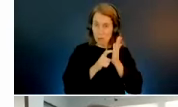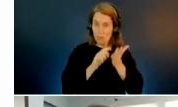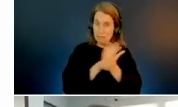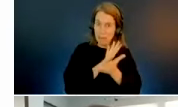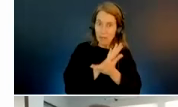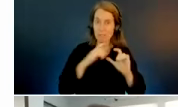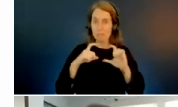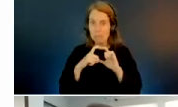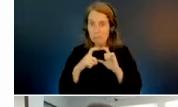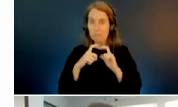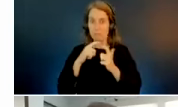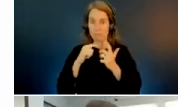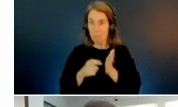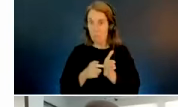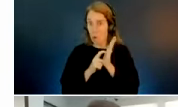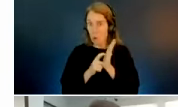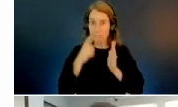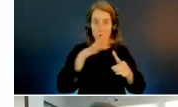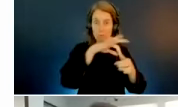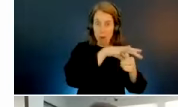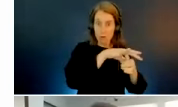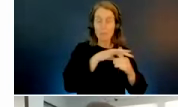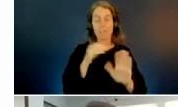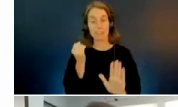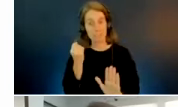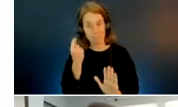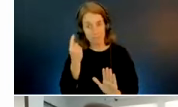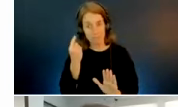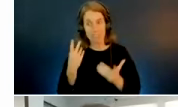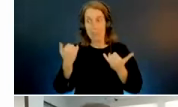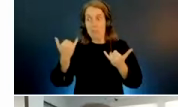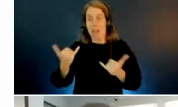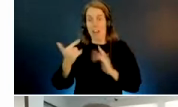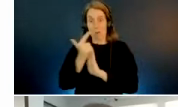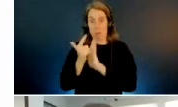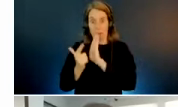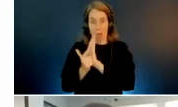um but we'll discuss what currently the laws are about what documents you need to vote